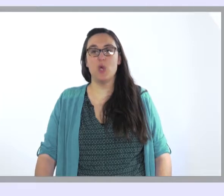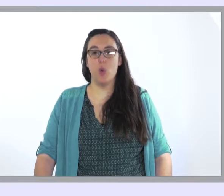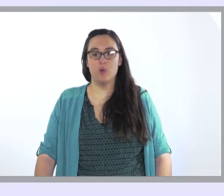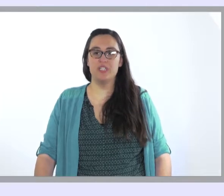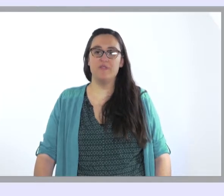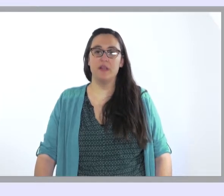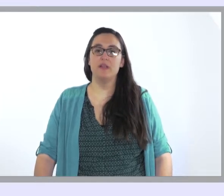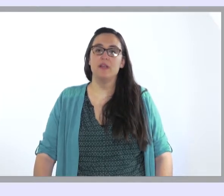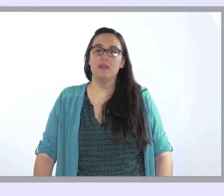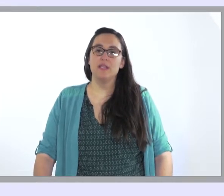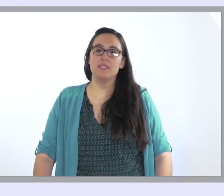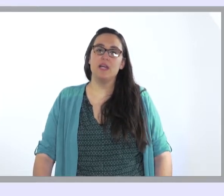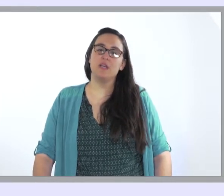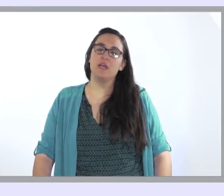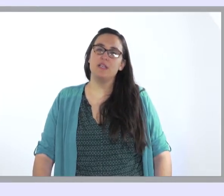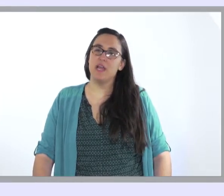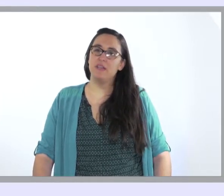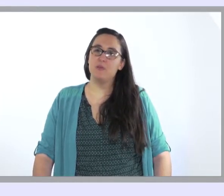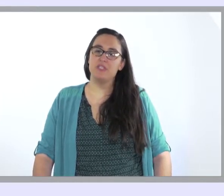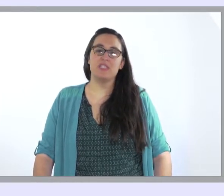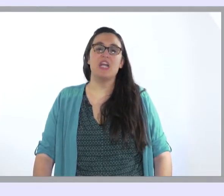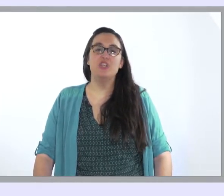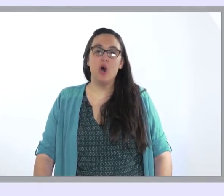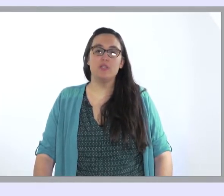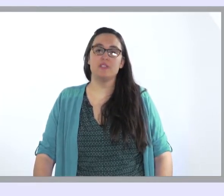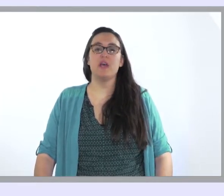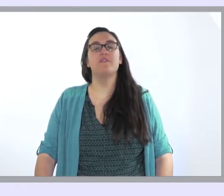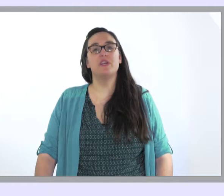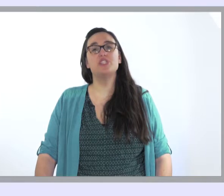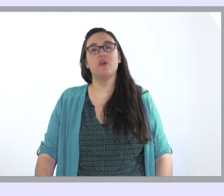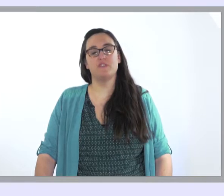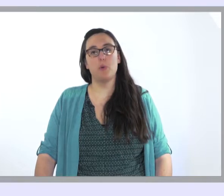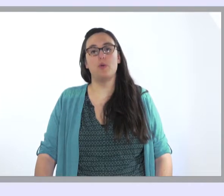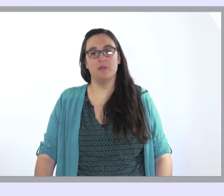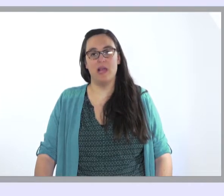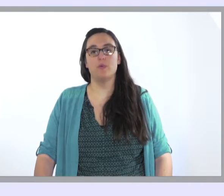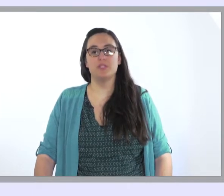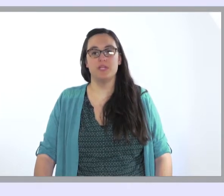being so different is that sign languages are not a sign version of spoken languages.